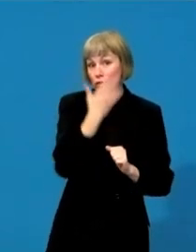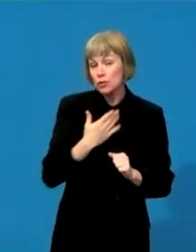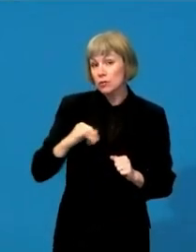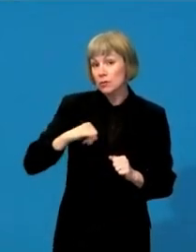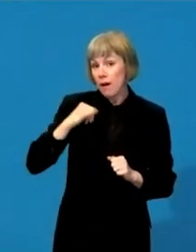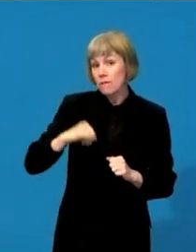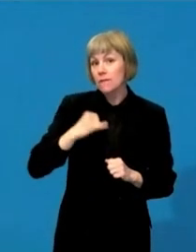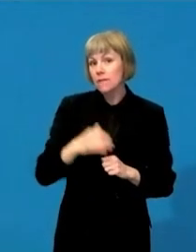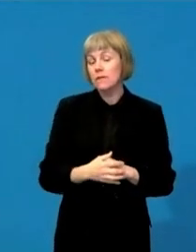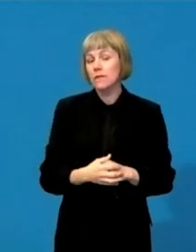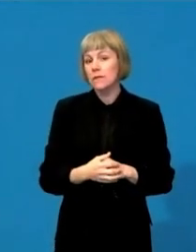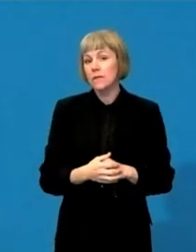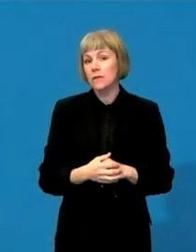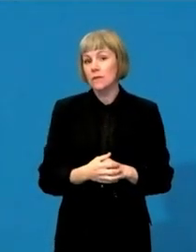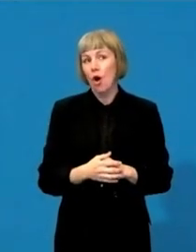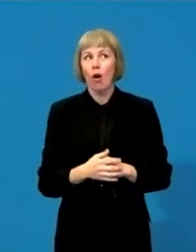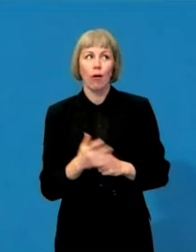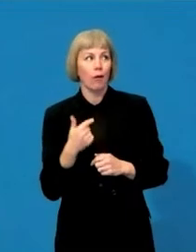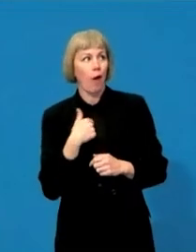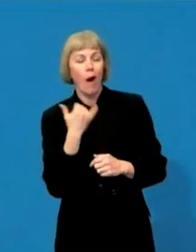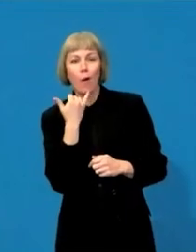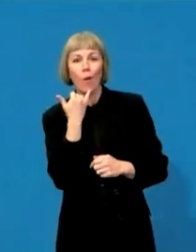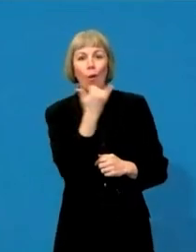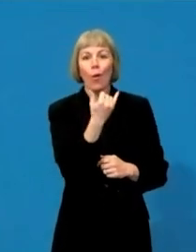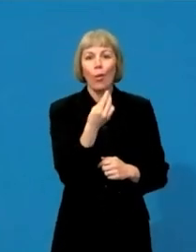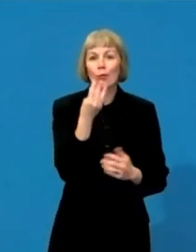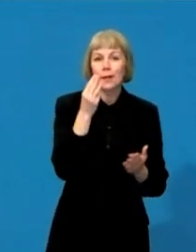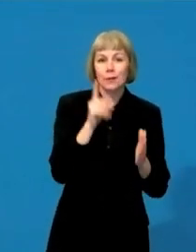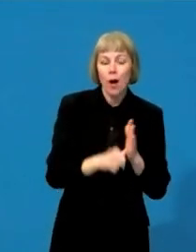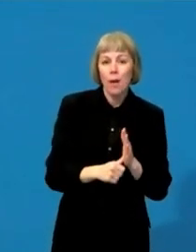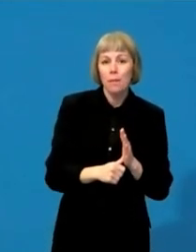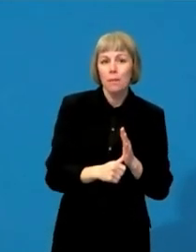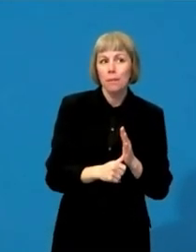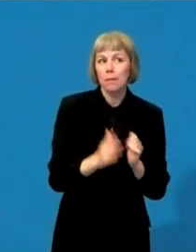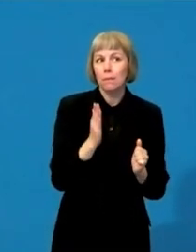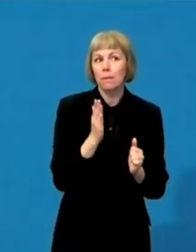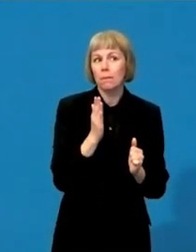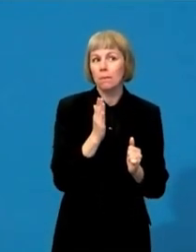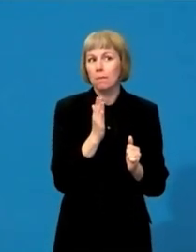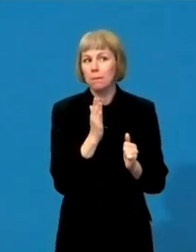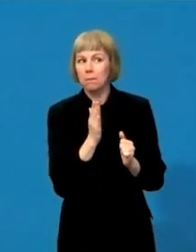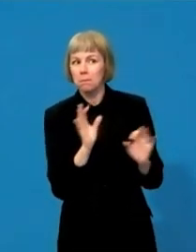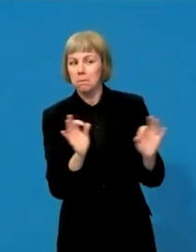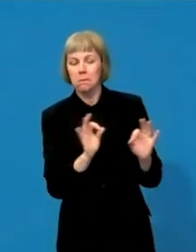Every time I've called - I've probably called like three times and, yeah, it's not a lot of Indigenous people.